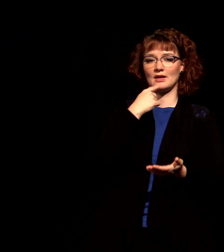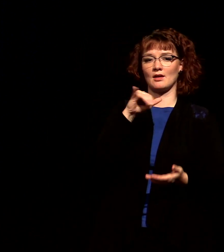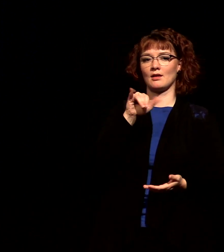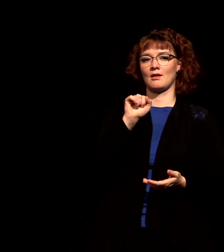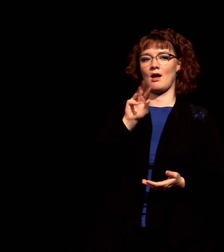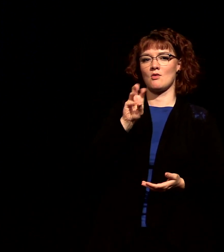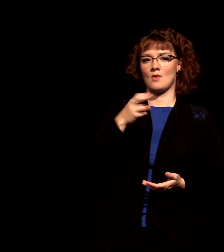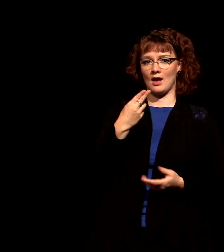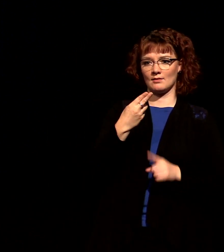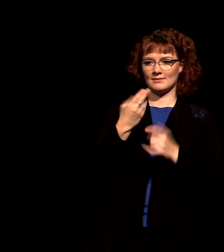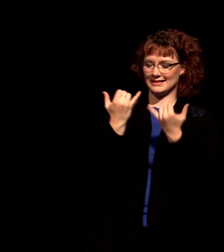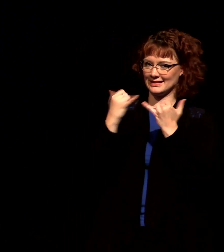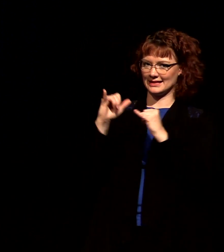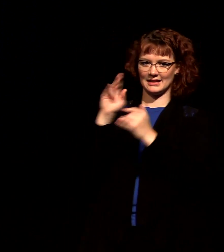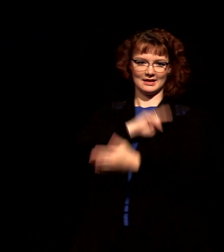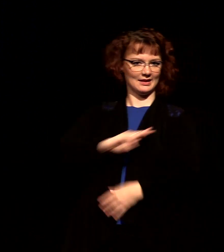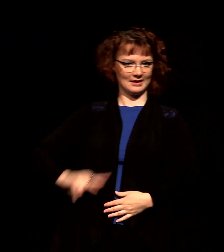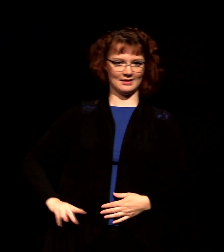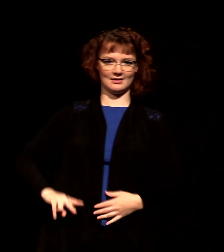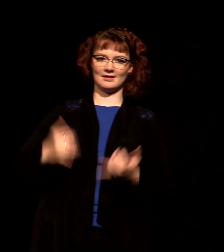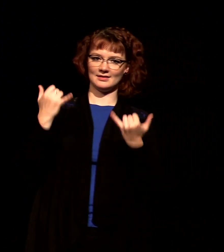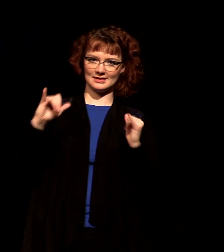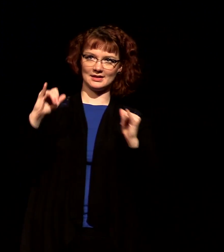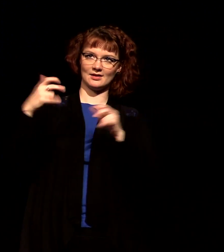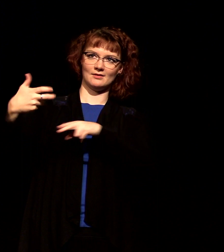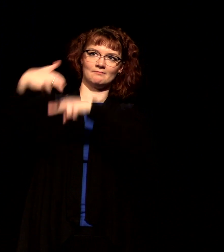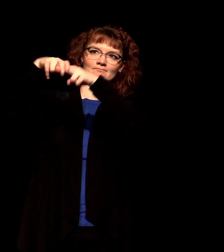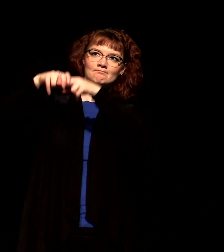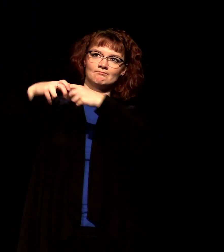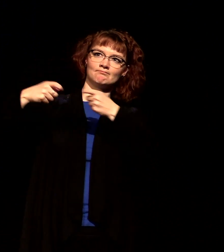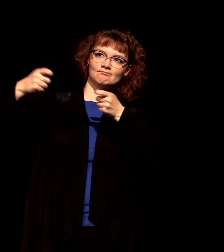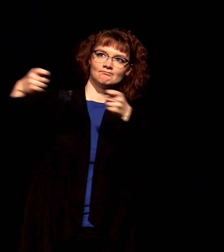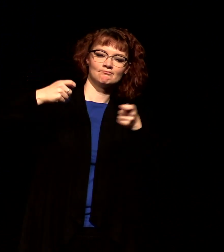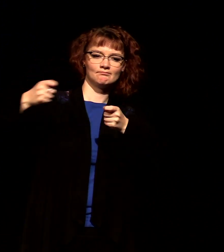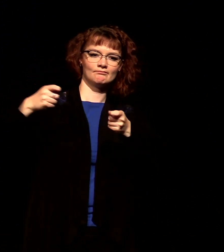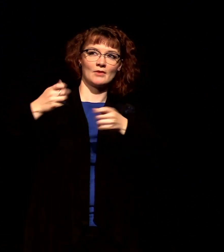king, he sits on the throne. Trust him look to Him and worship Him.